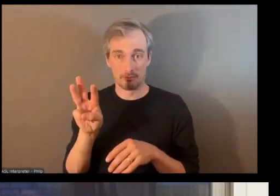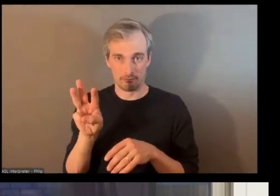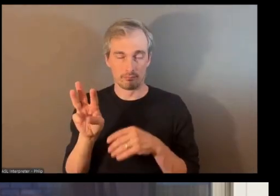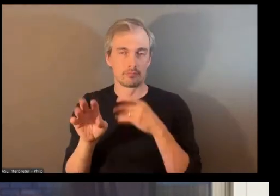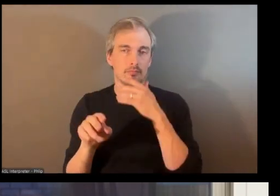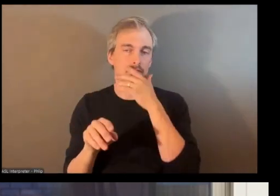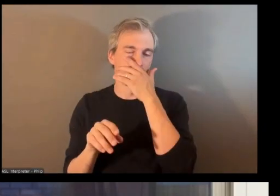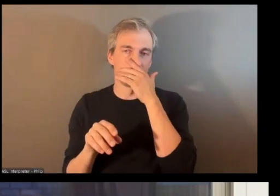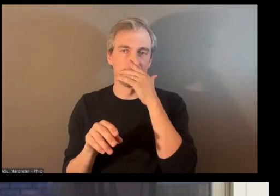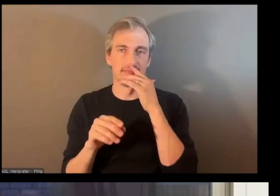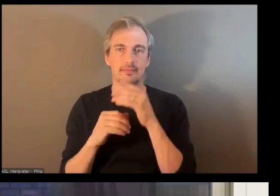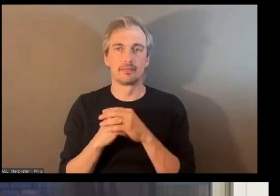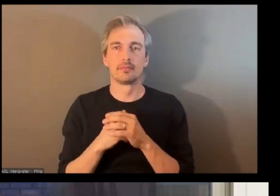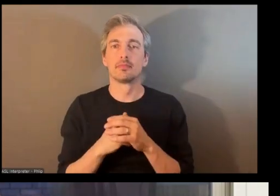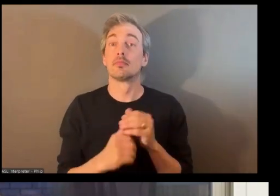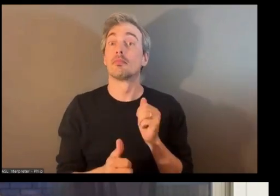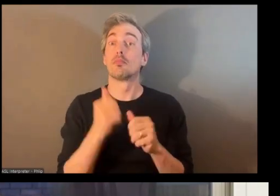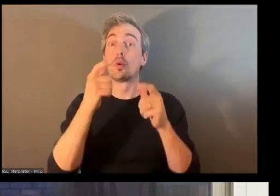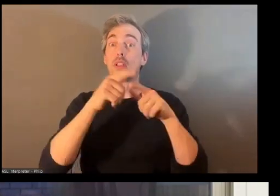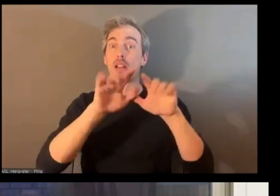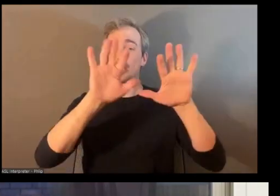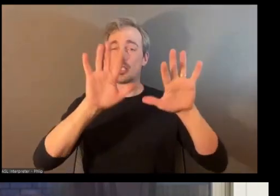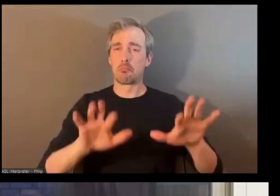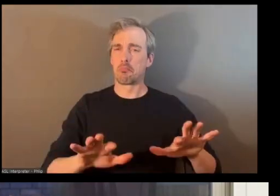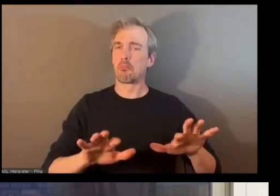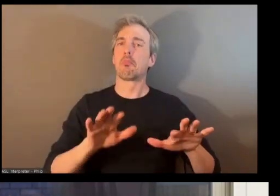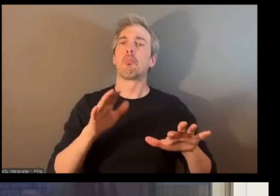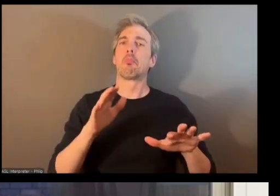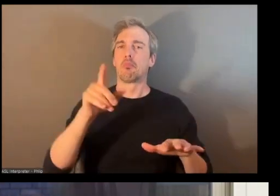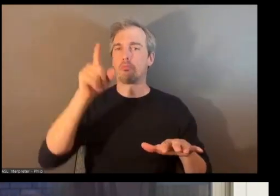But there are a few pages that are translated into English for international users.